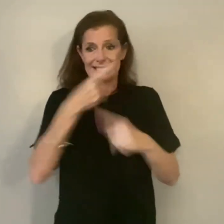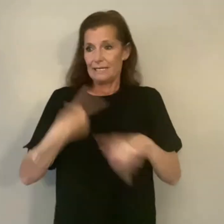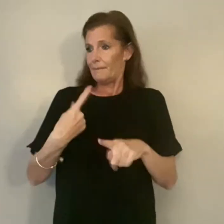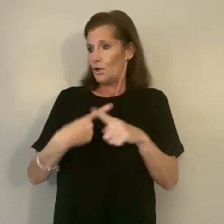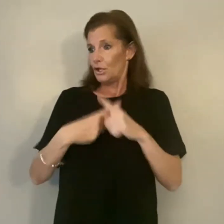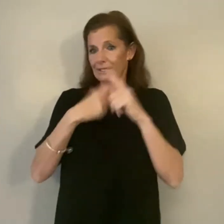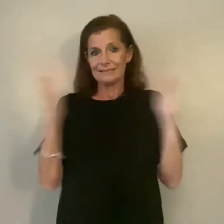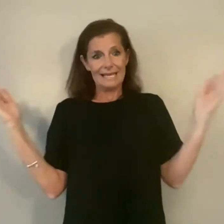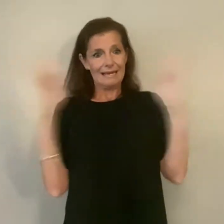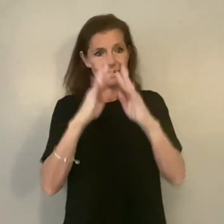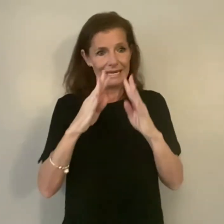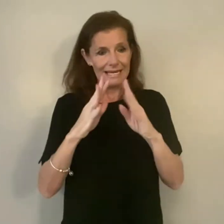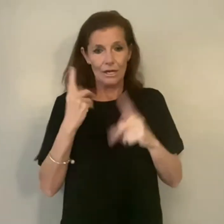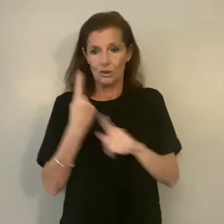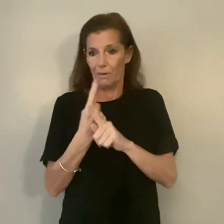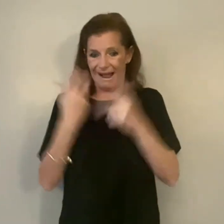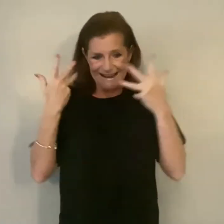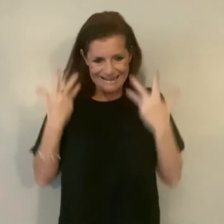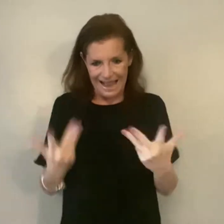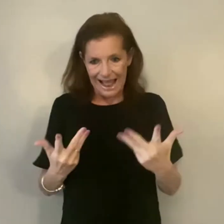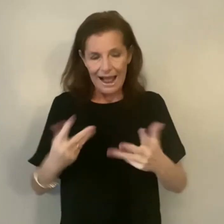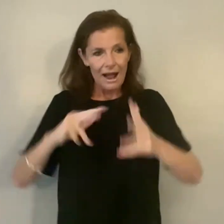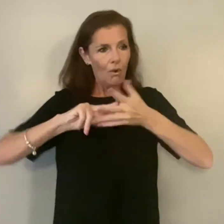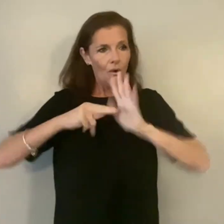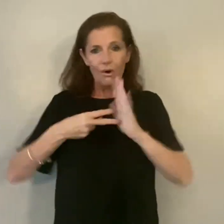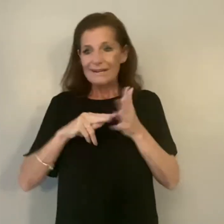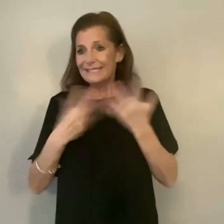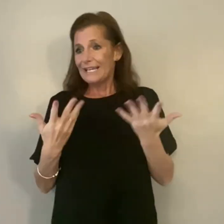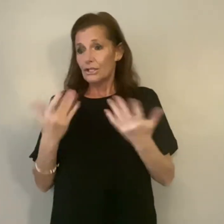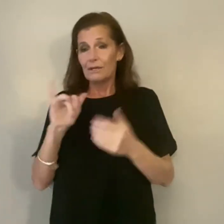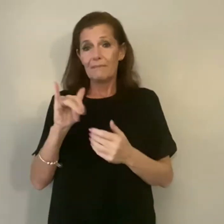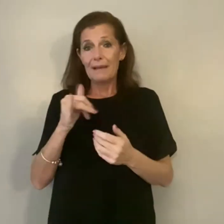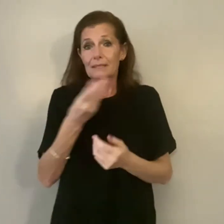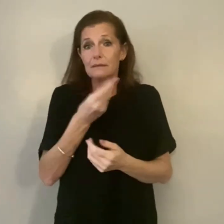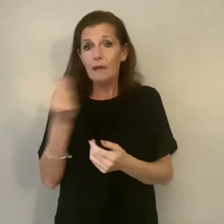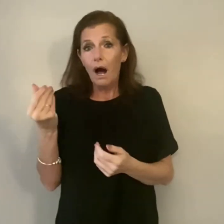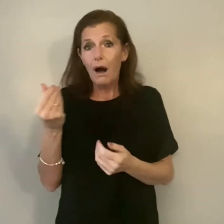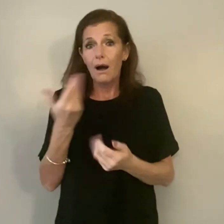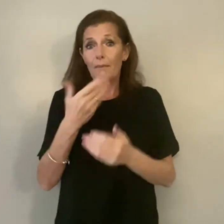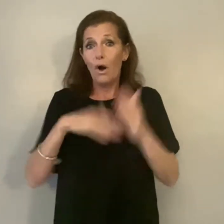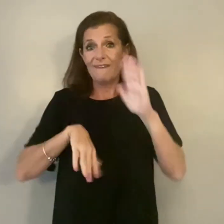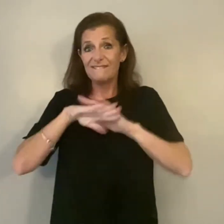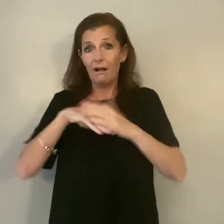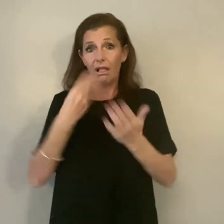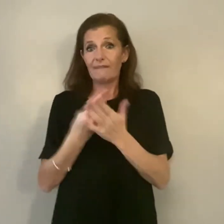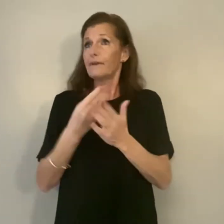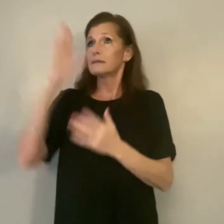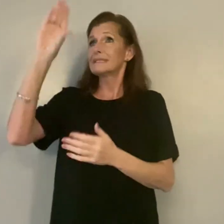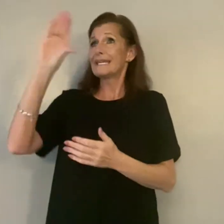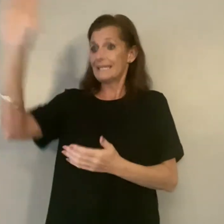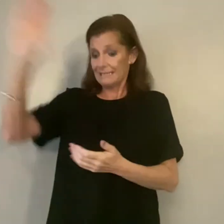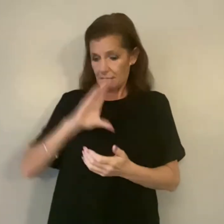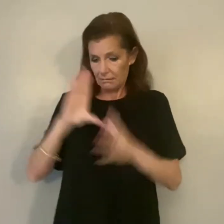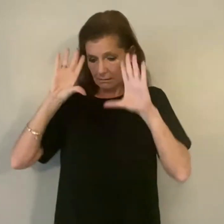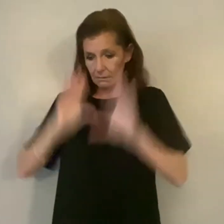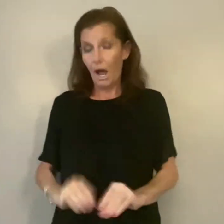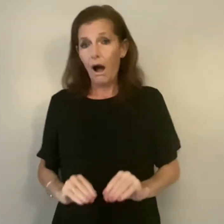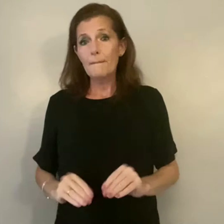probably emergency meetings where the organization has had most, all, some of their revenue stripped away.